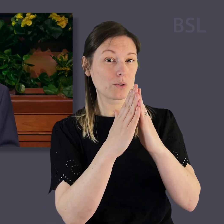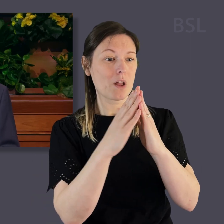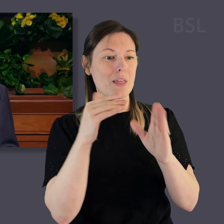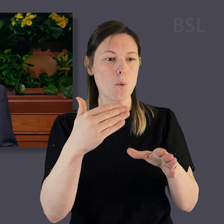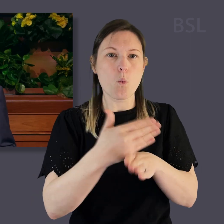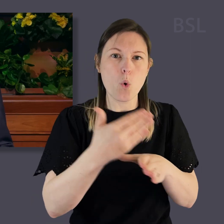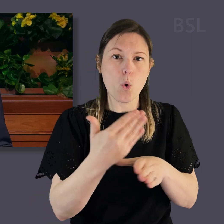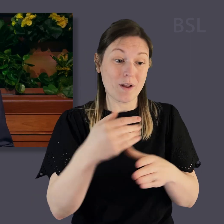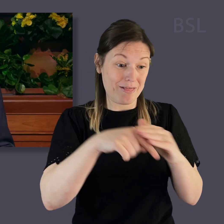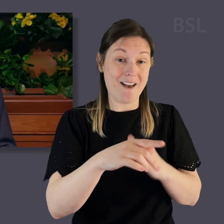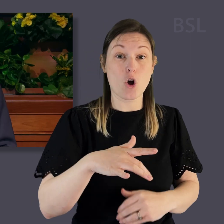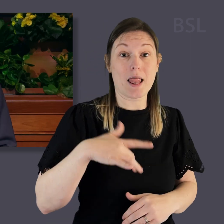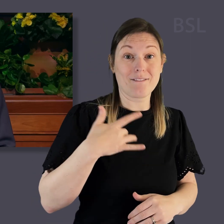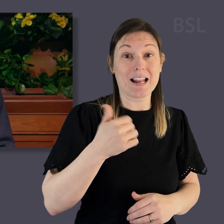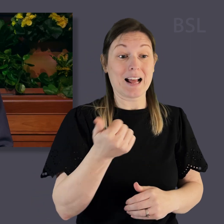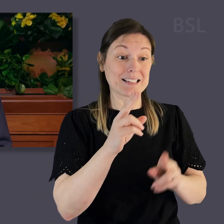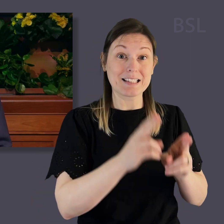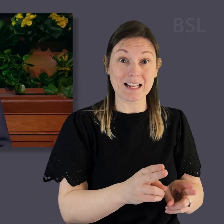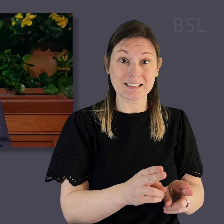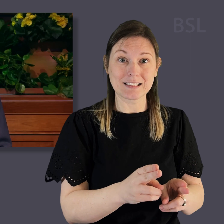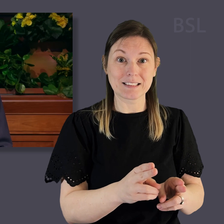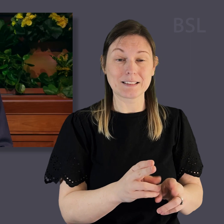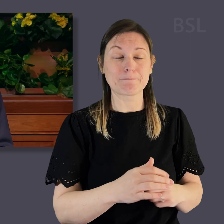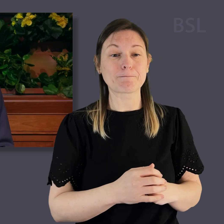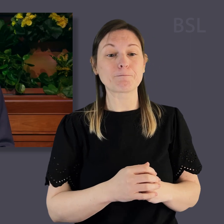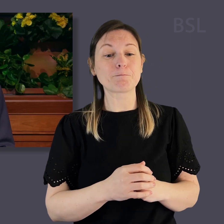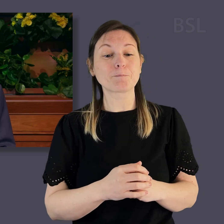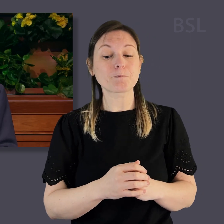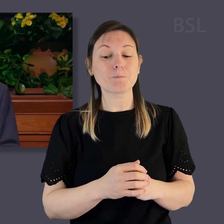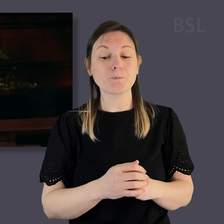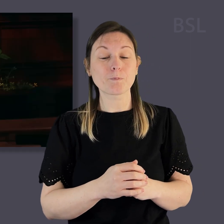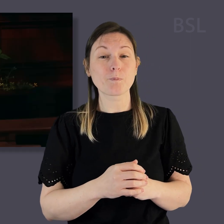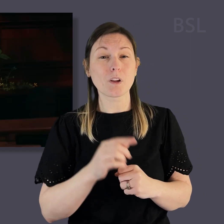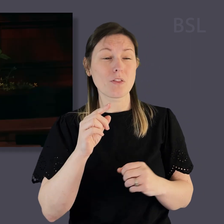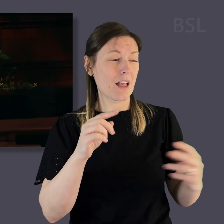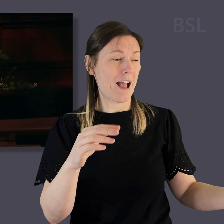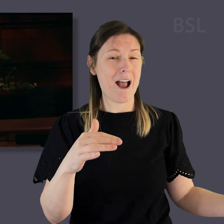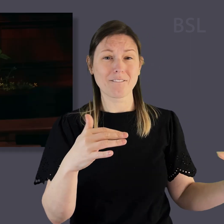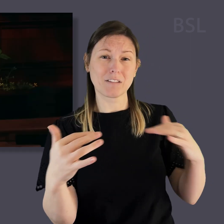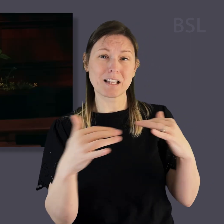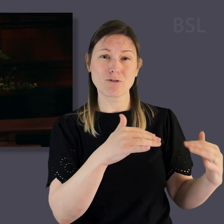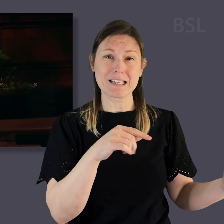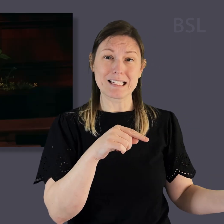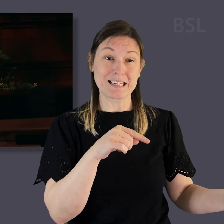for both the living and the dead becomes very clear. The adversary is on the alert.